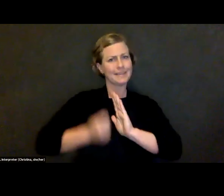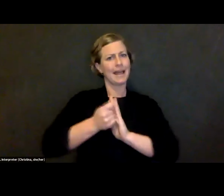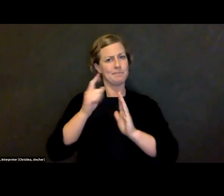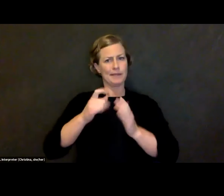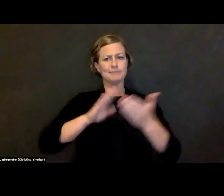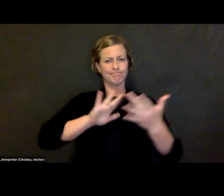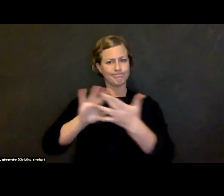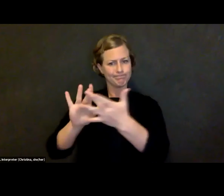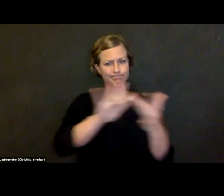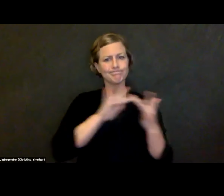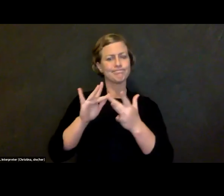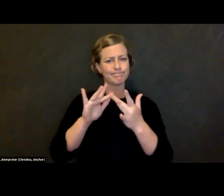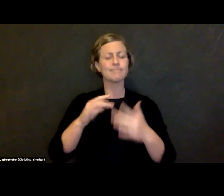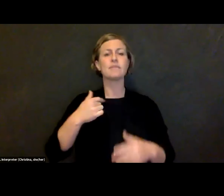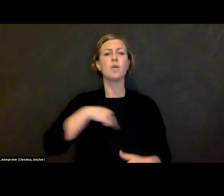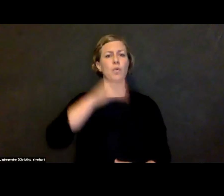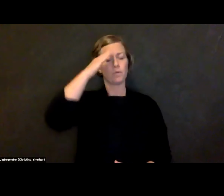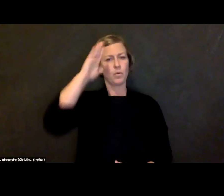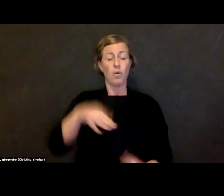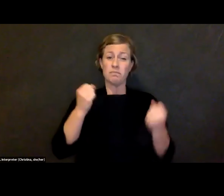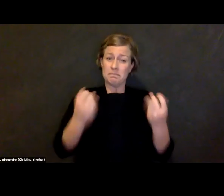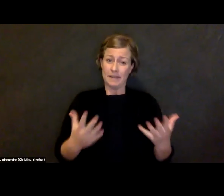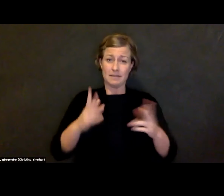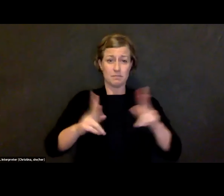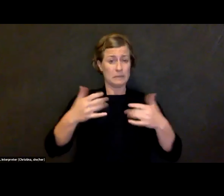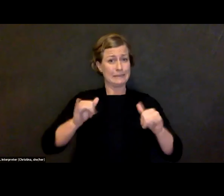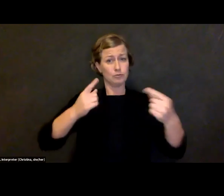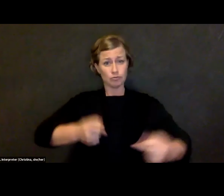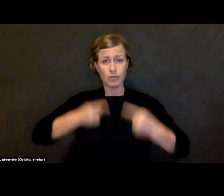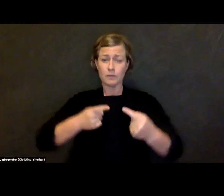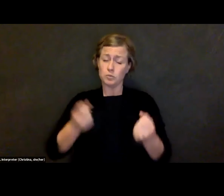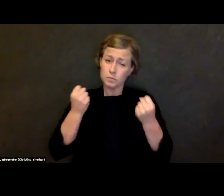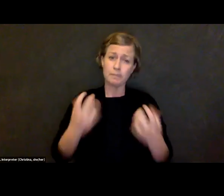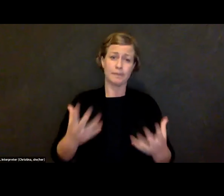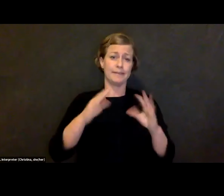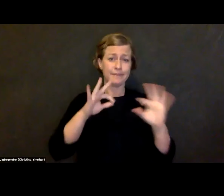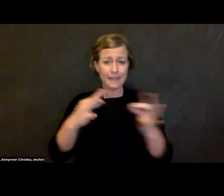in person but we're here together virtually as we know during incredibly challenging times and we know that too many